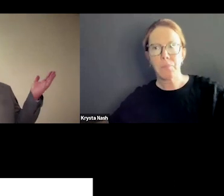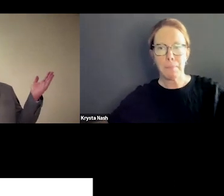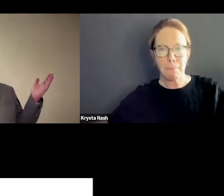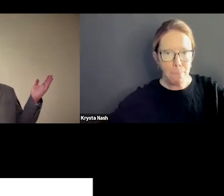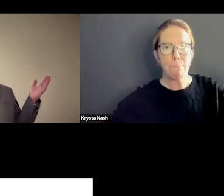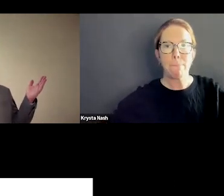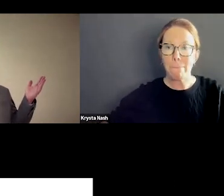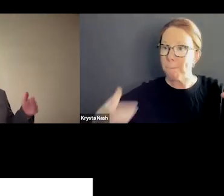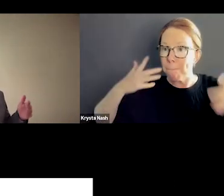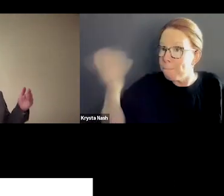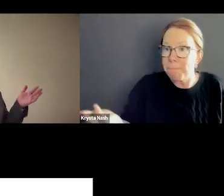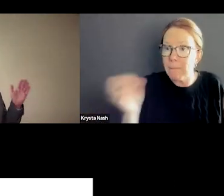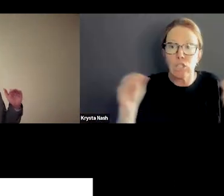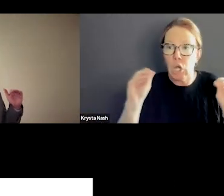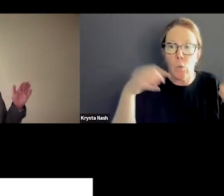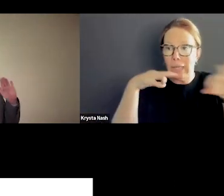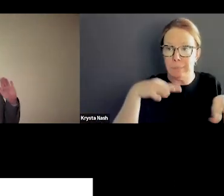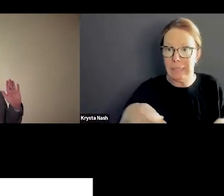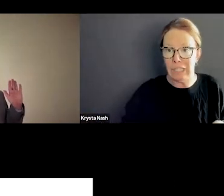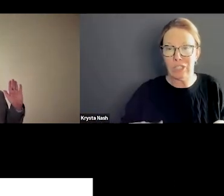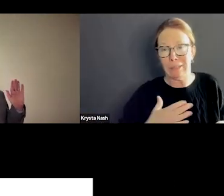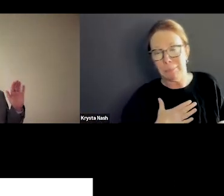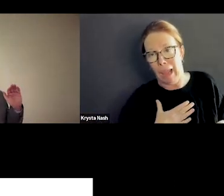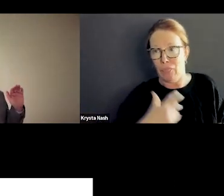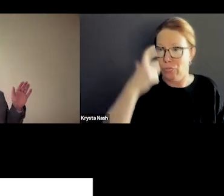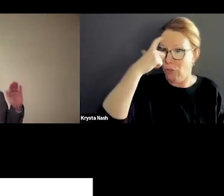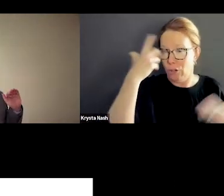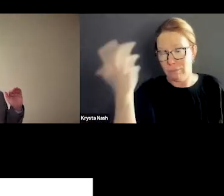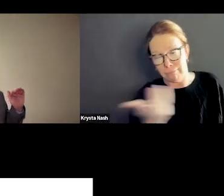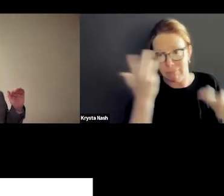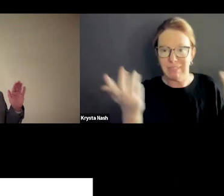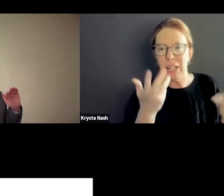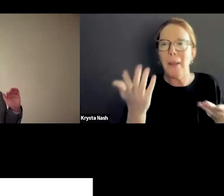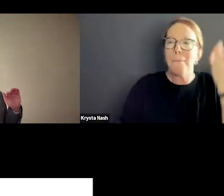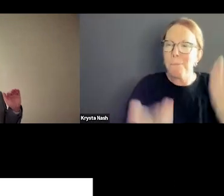We don't have an explanation. My thought as a psychologist is always like, well, maybe that is someone who's decided